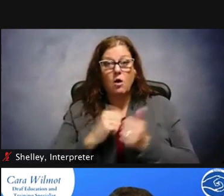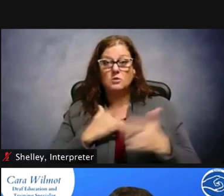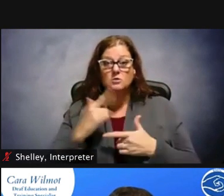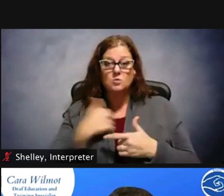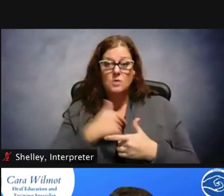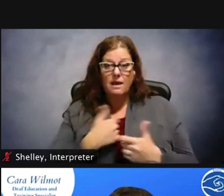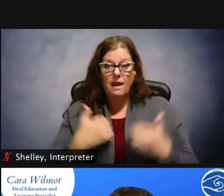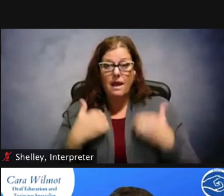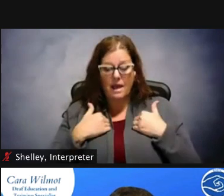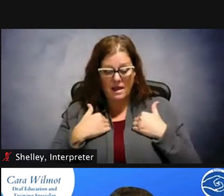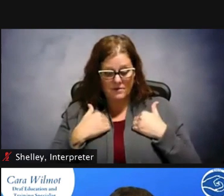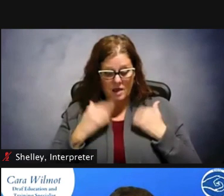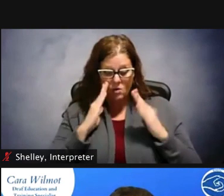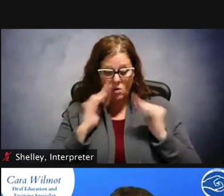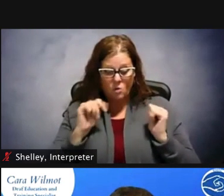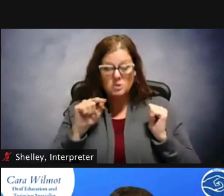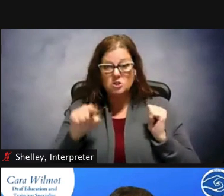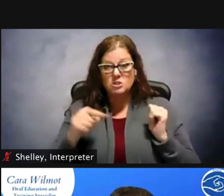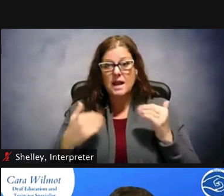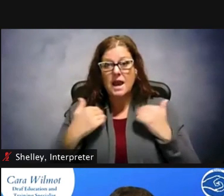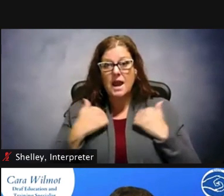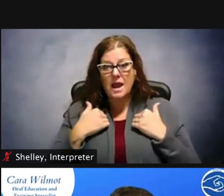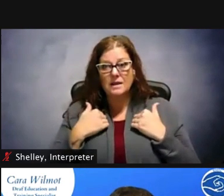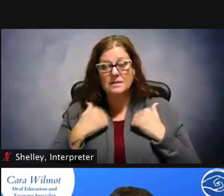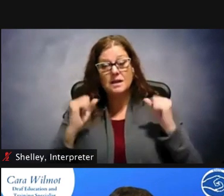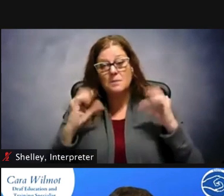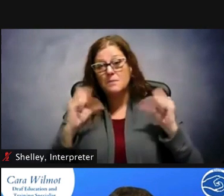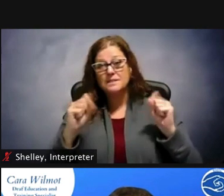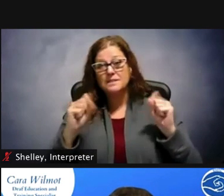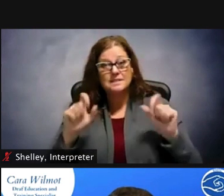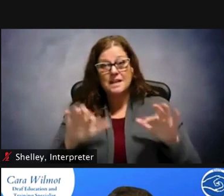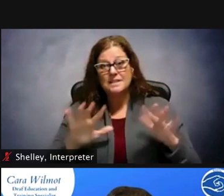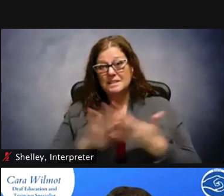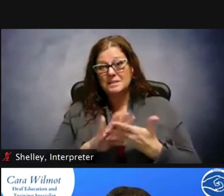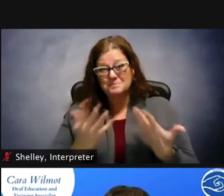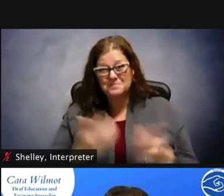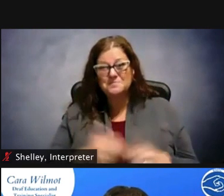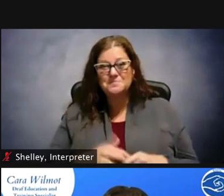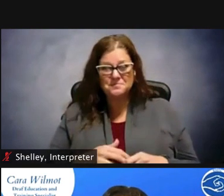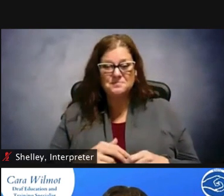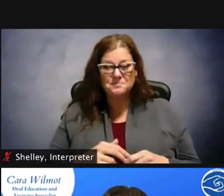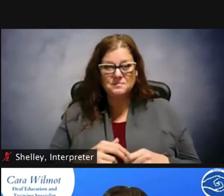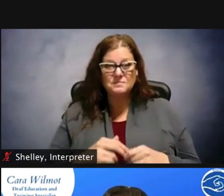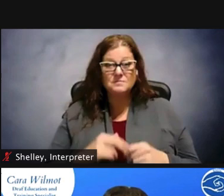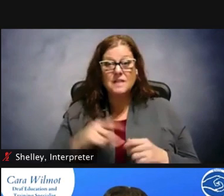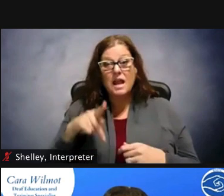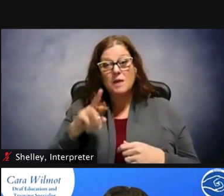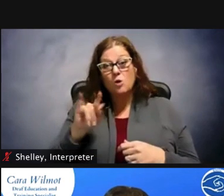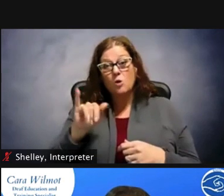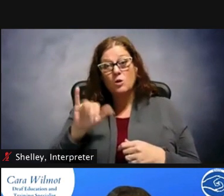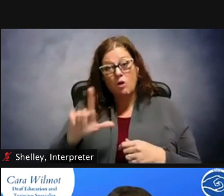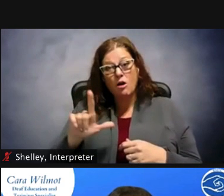And hope that she has amazing testing and protocol. So I don't know yet because we